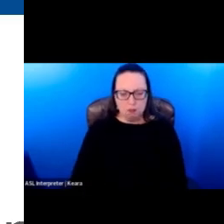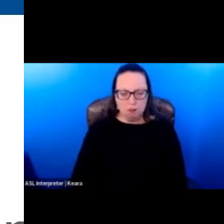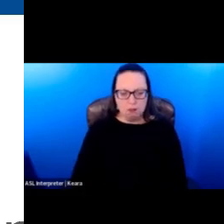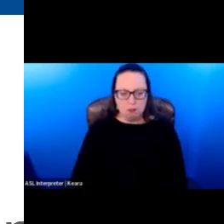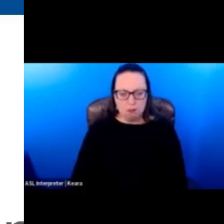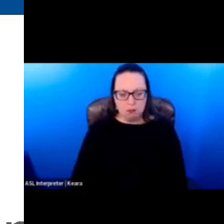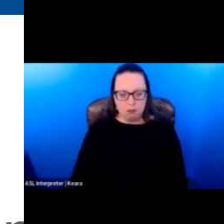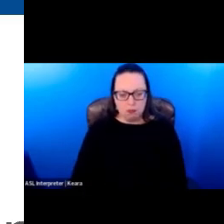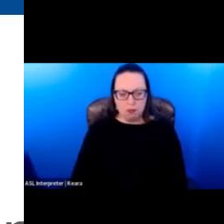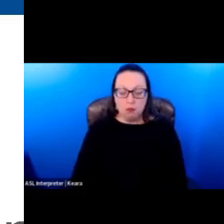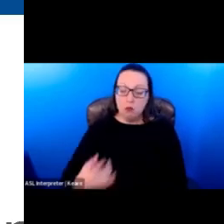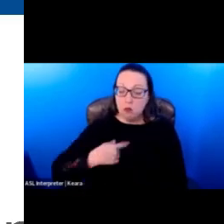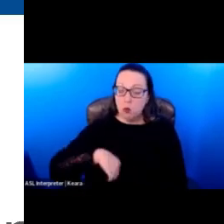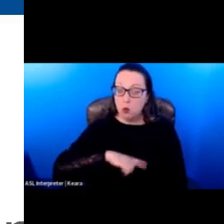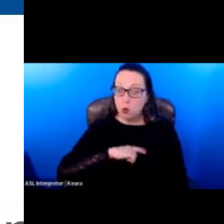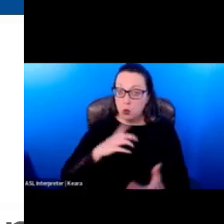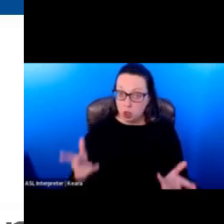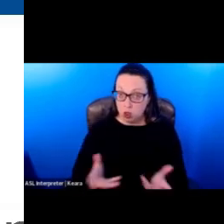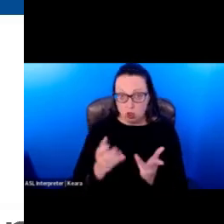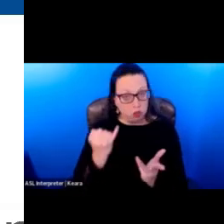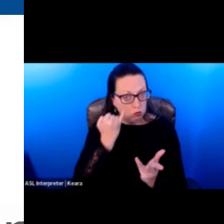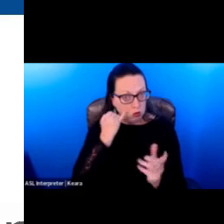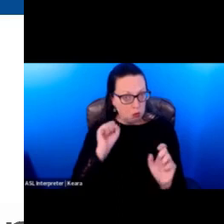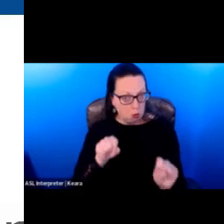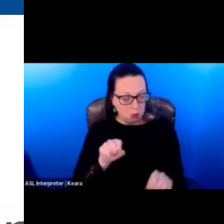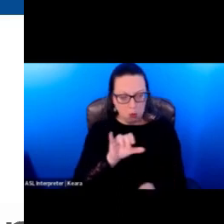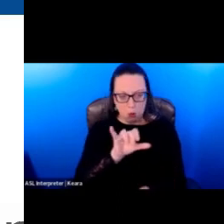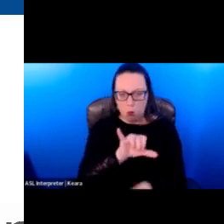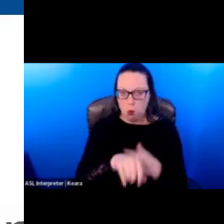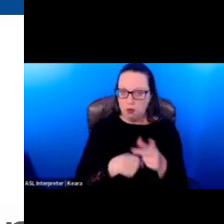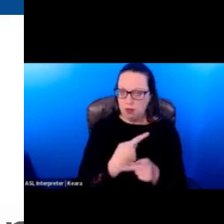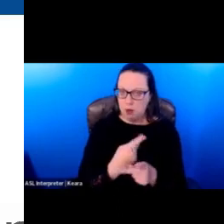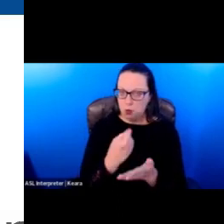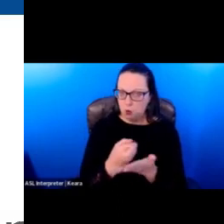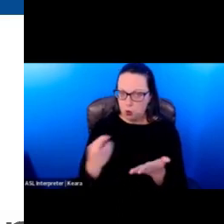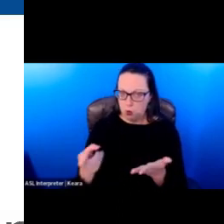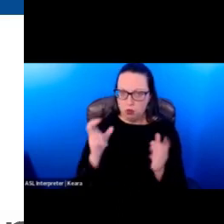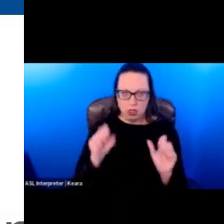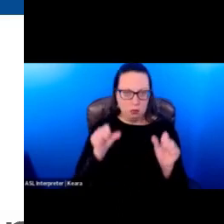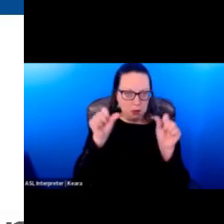encourage that, if possible, these types of resources can be placed on maybe a community